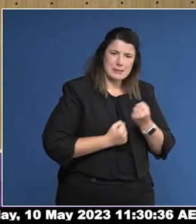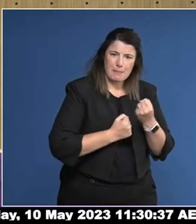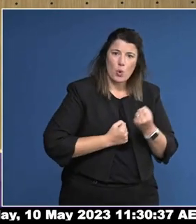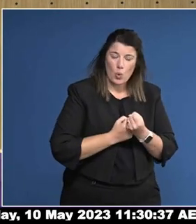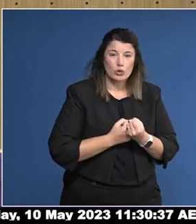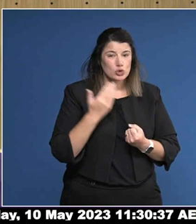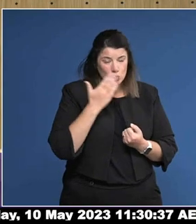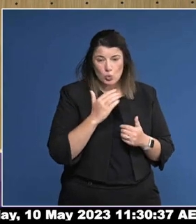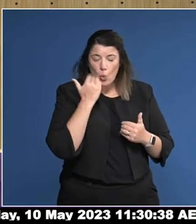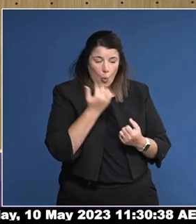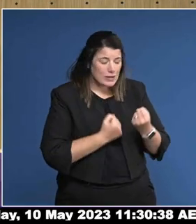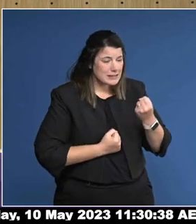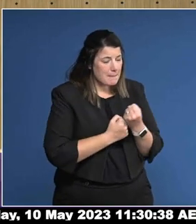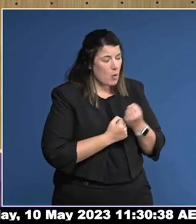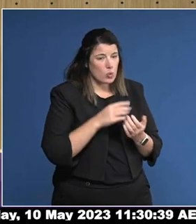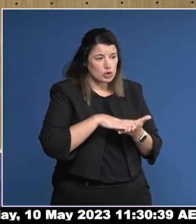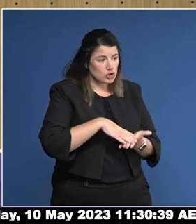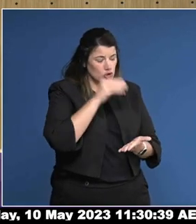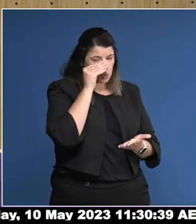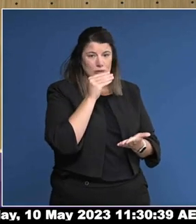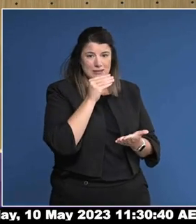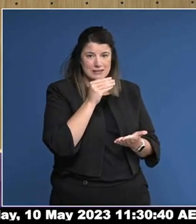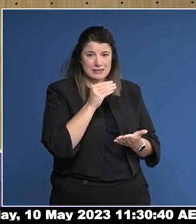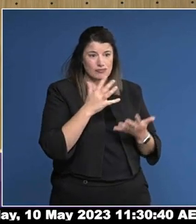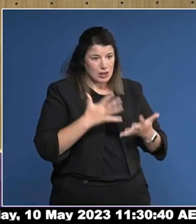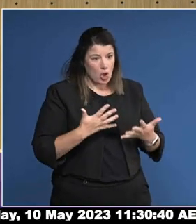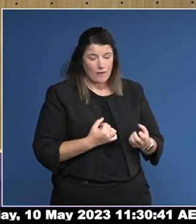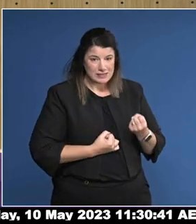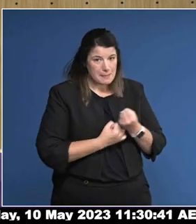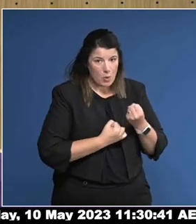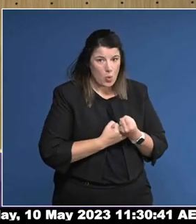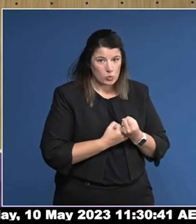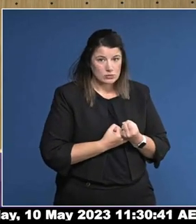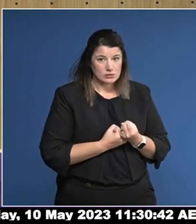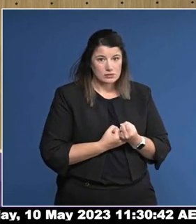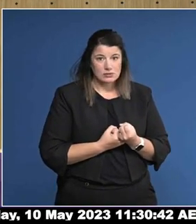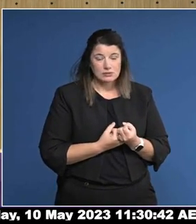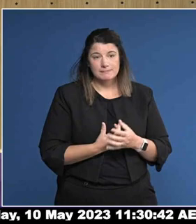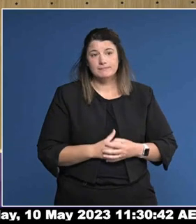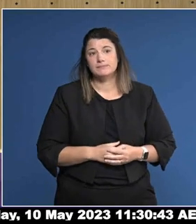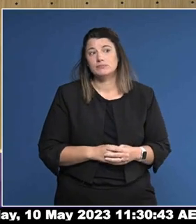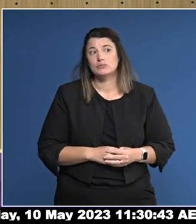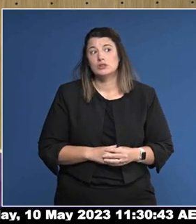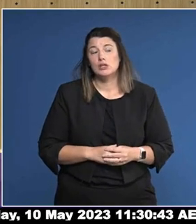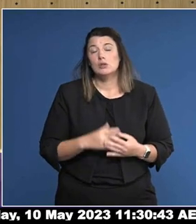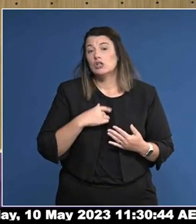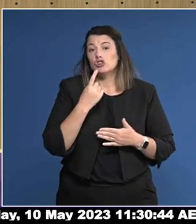and beyond in the support area, and so I guess I just wanted to put that on the